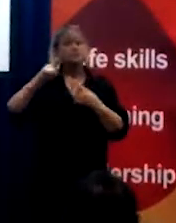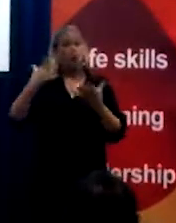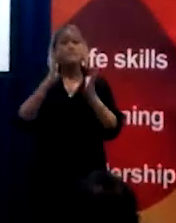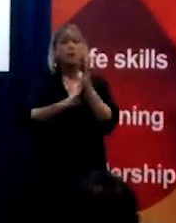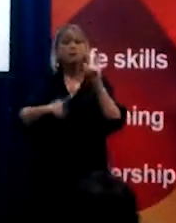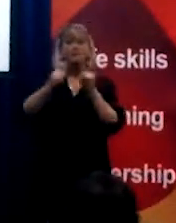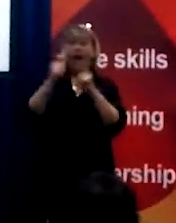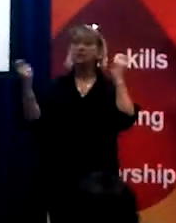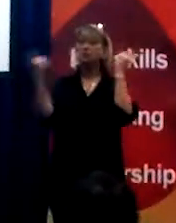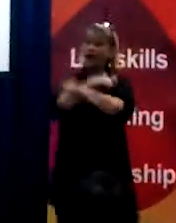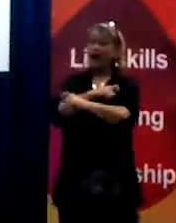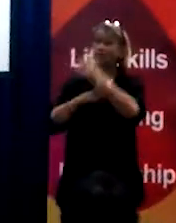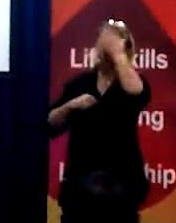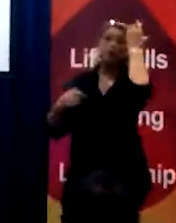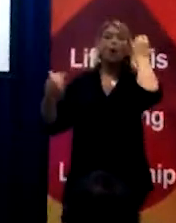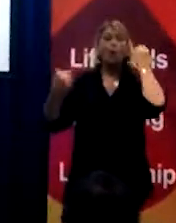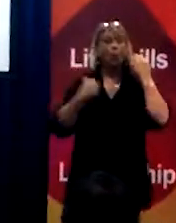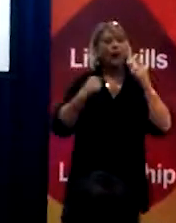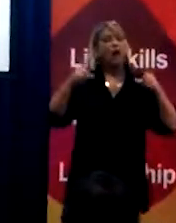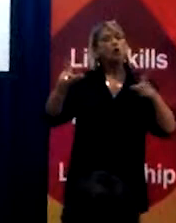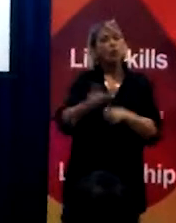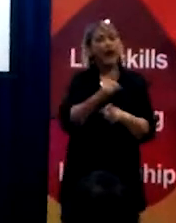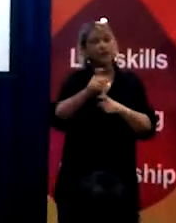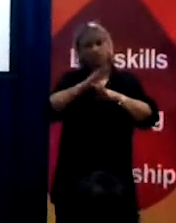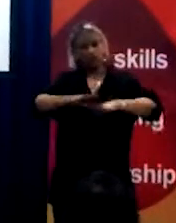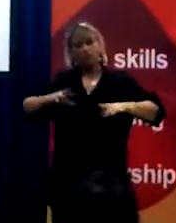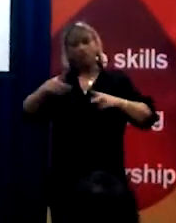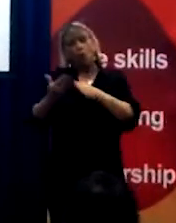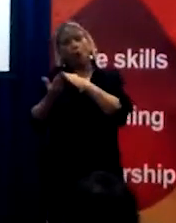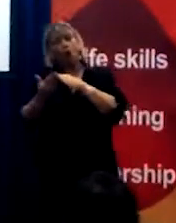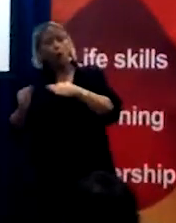We are now creating kids for the new research, the new generation.